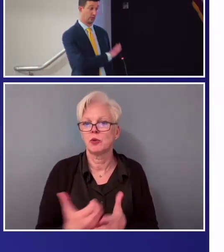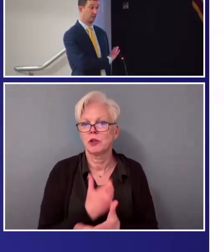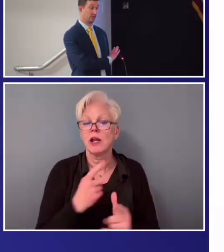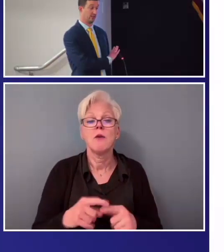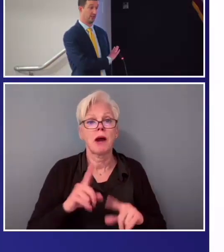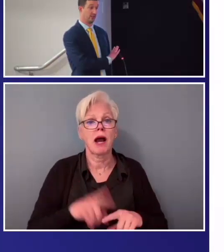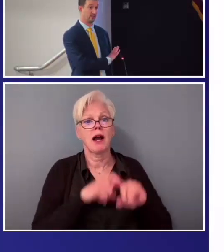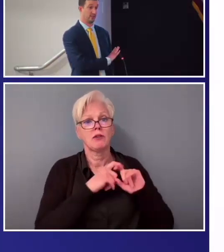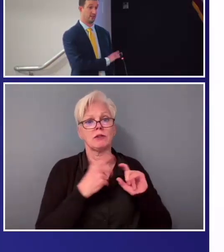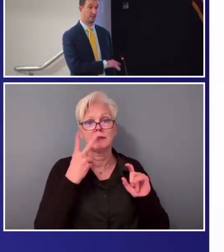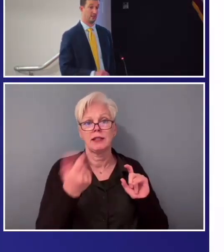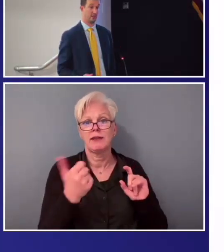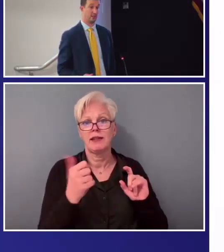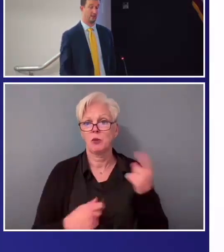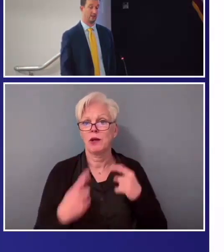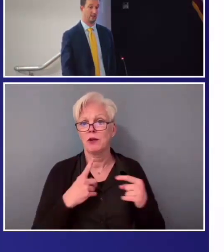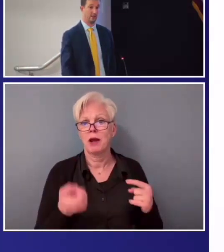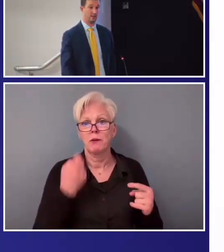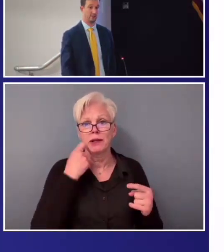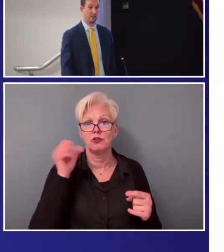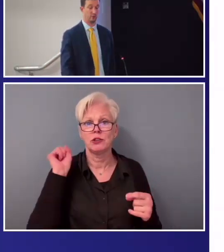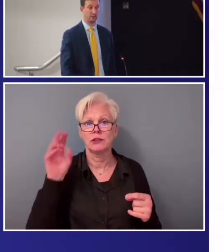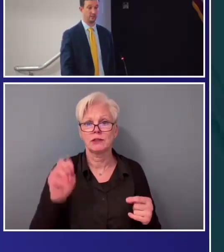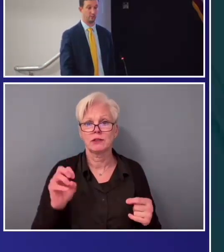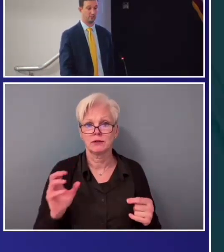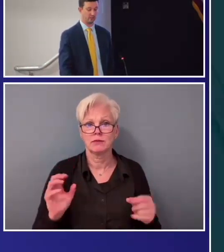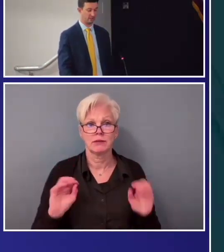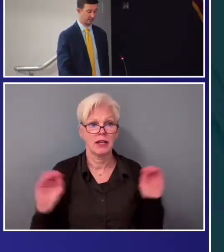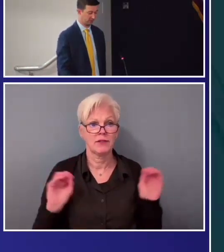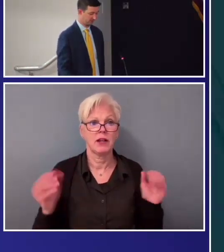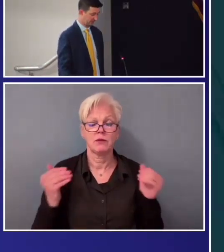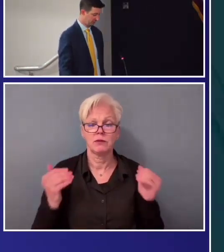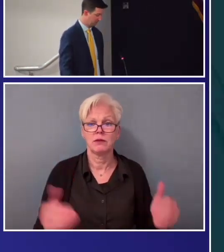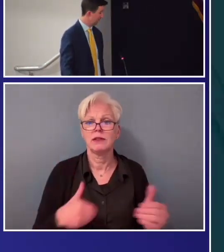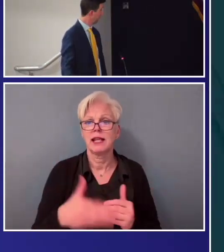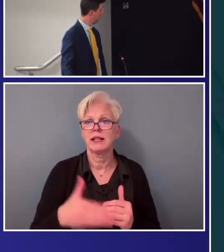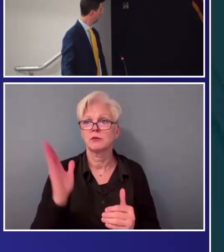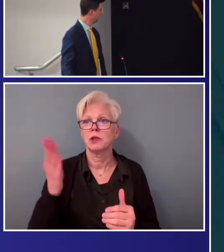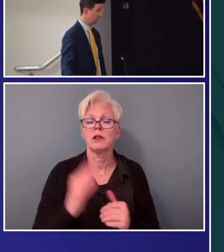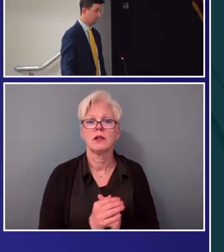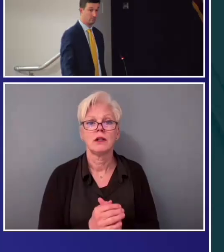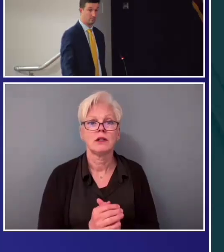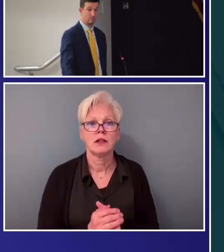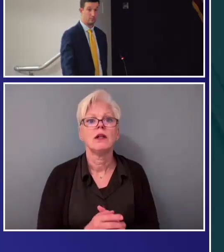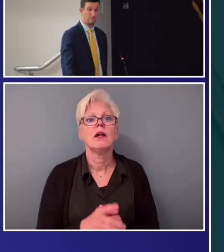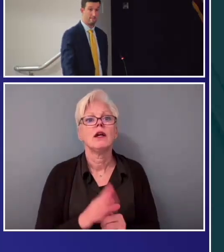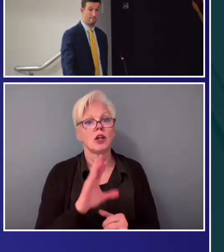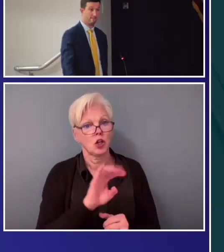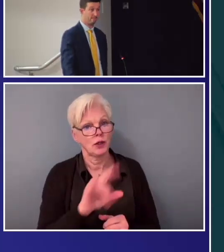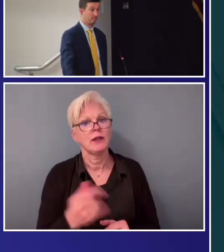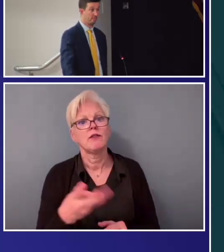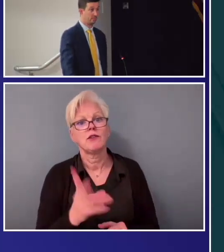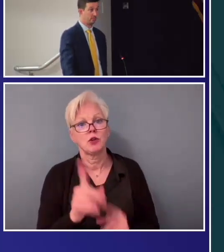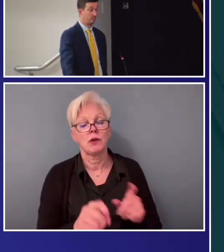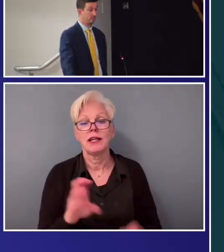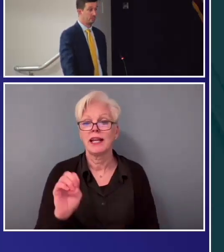questions on this. And if not, we can move on to the next presentation. There are a few, Cody. Eric, we'll start with you.